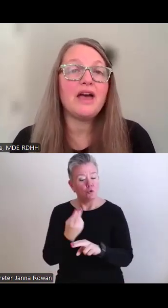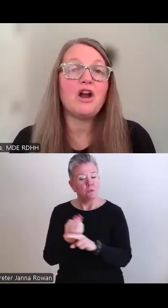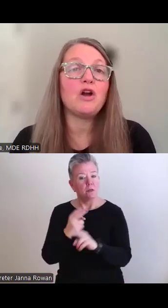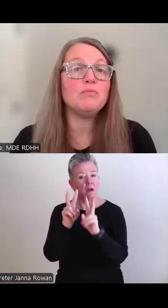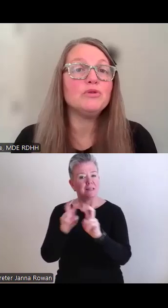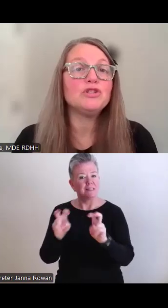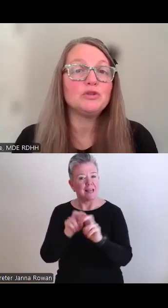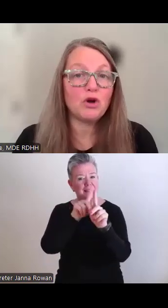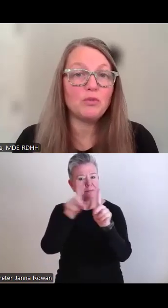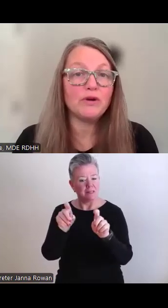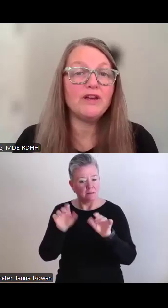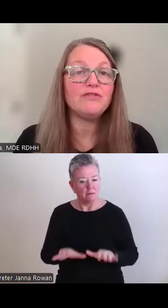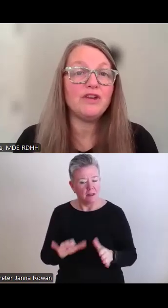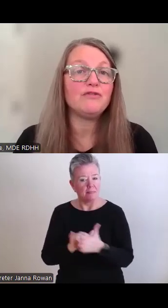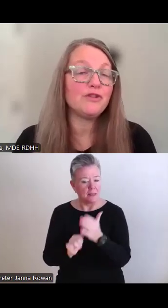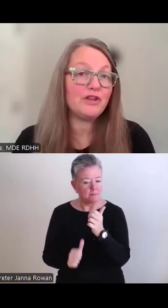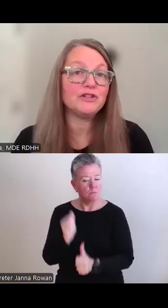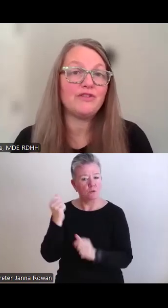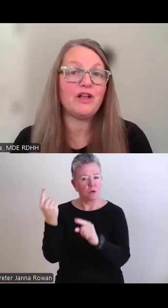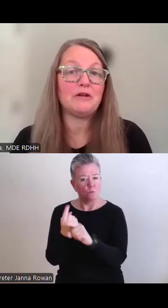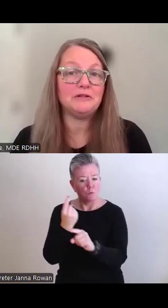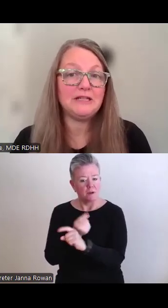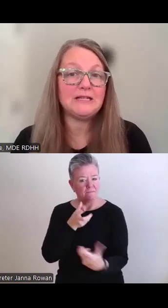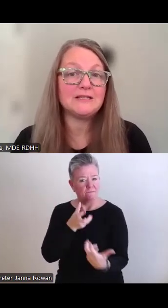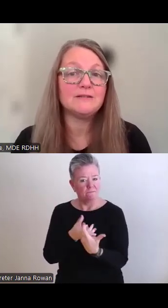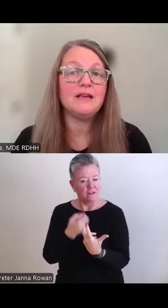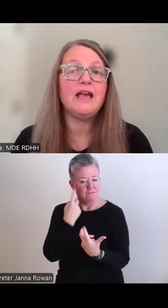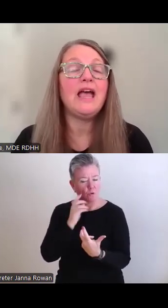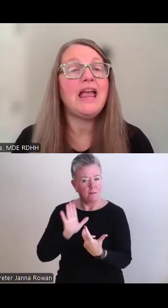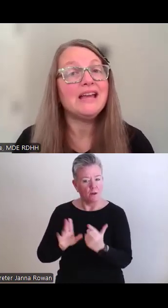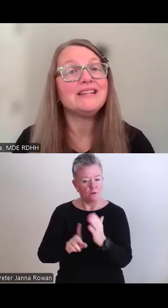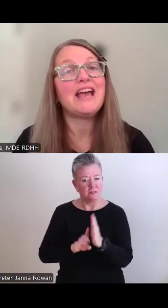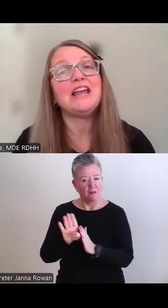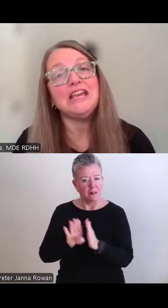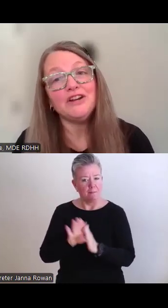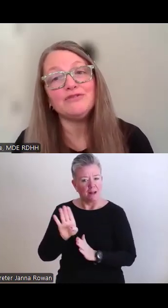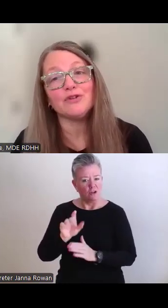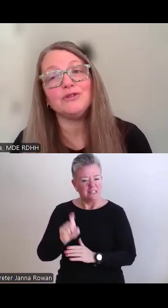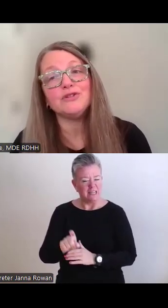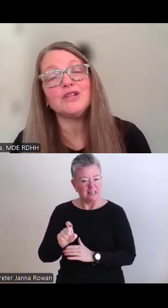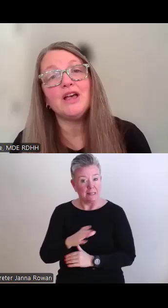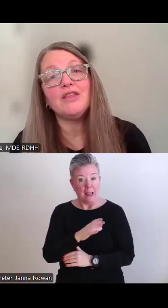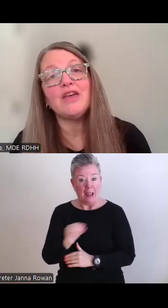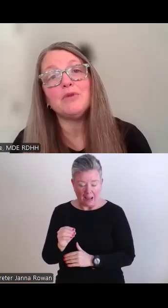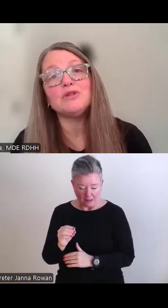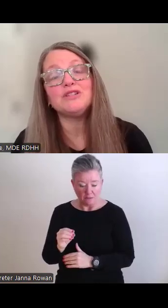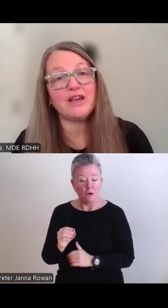that are the most appropriate fit for their developmental needs and at intervals that most